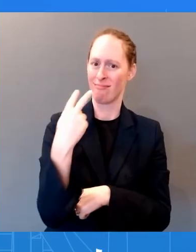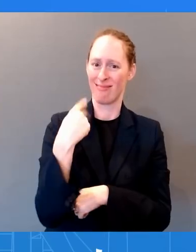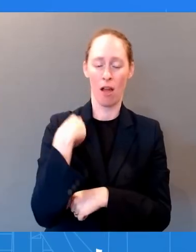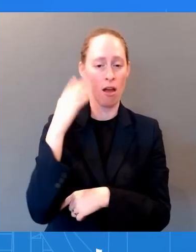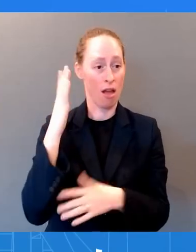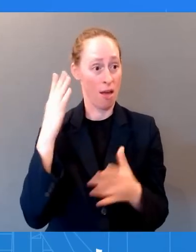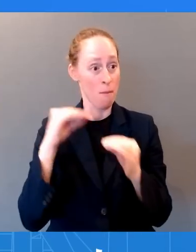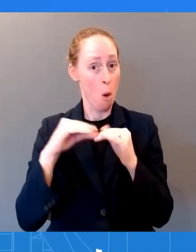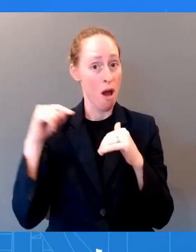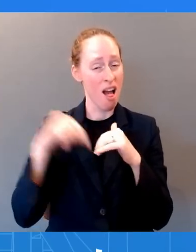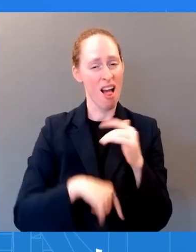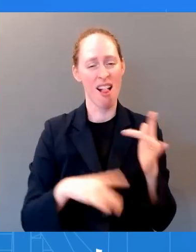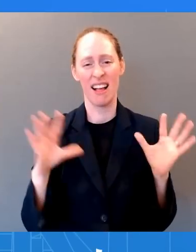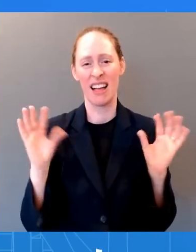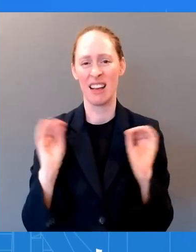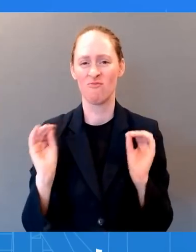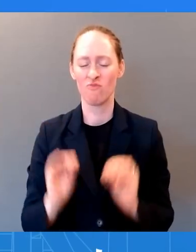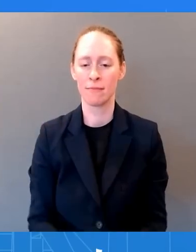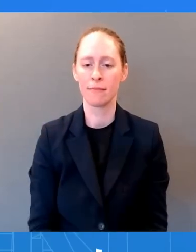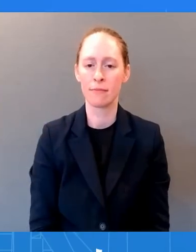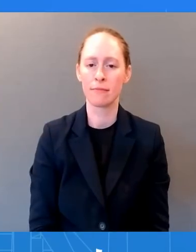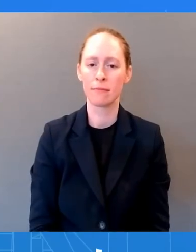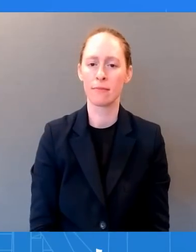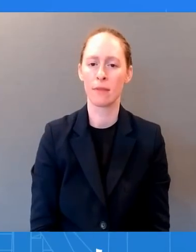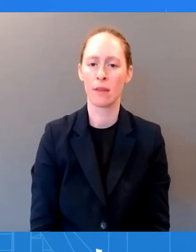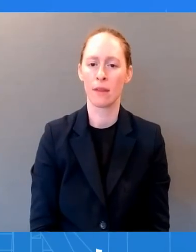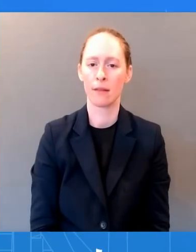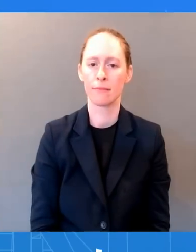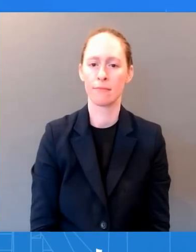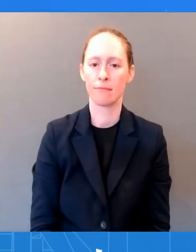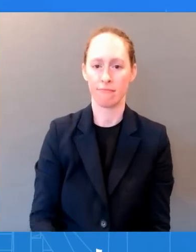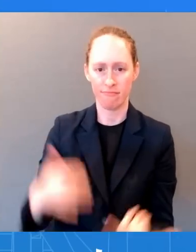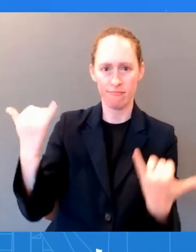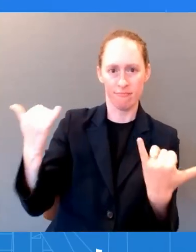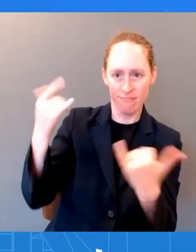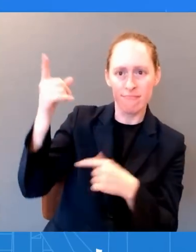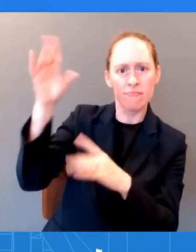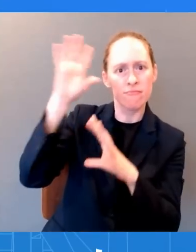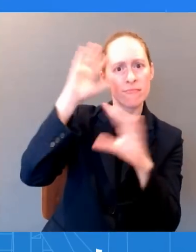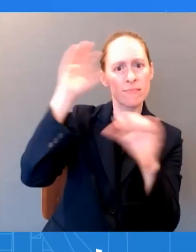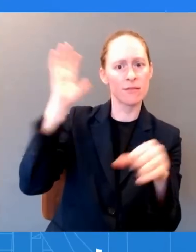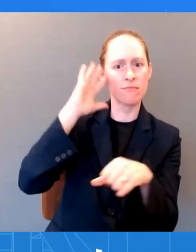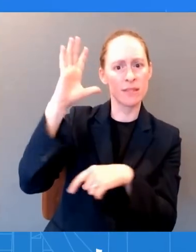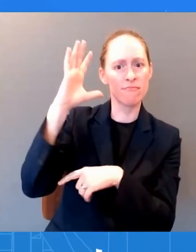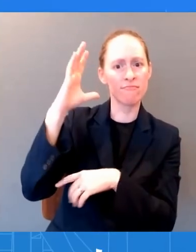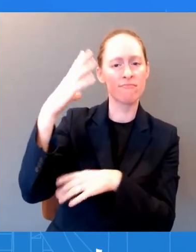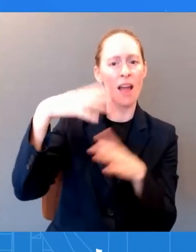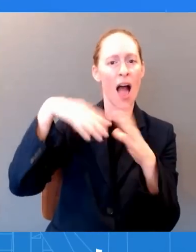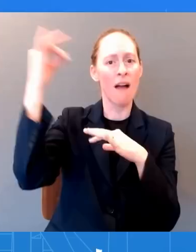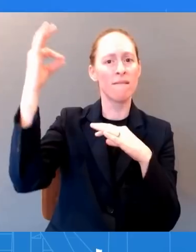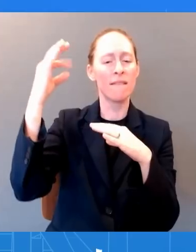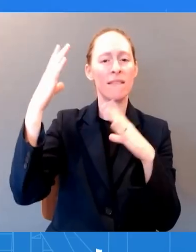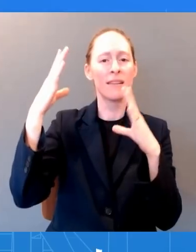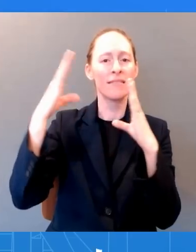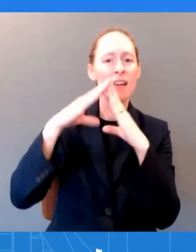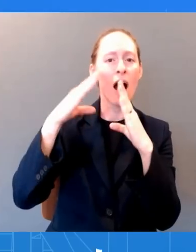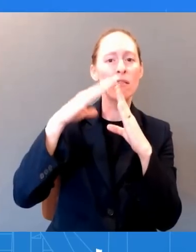the President has a lot of travel coming up. He's been getting out more in the country, mostly, you know, doing events sort of touting his agenda, things that --